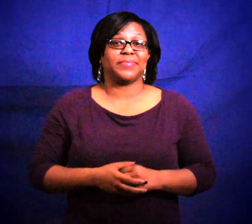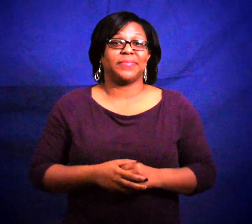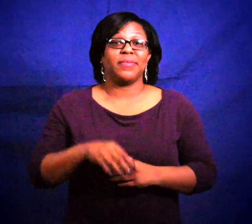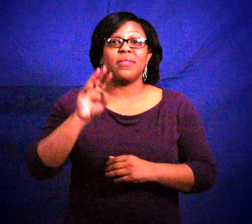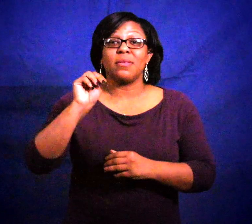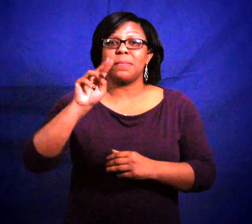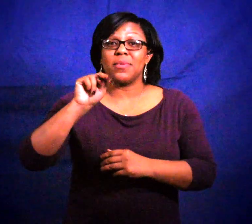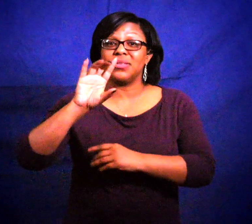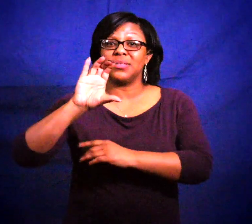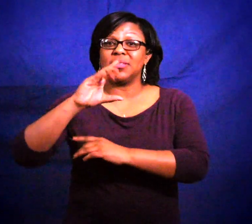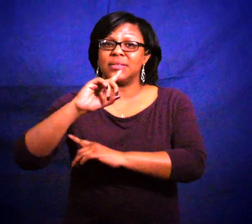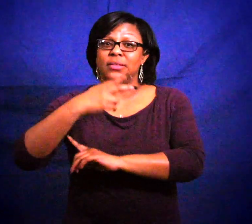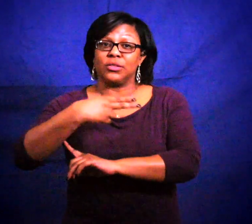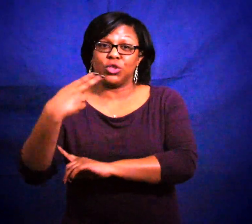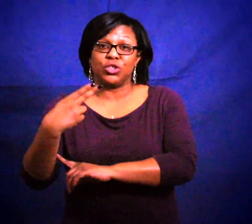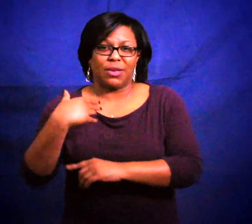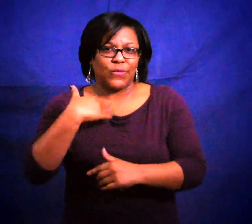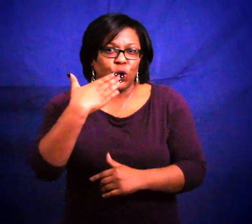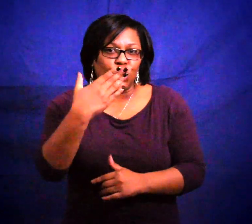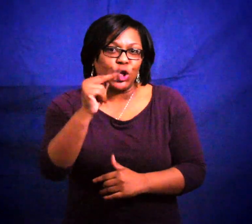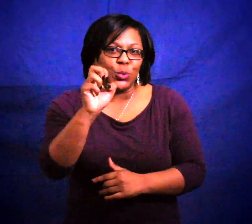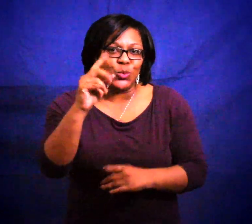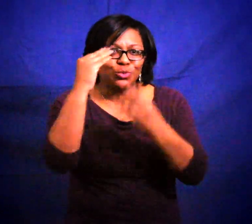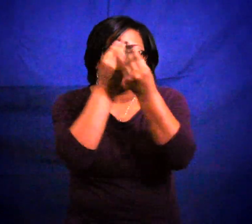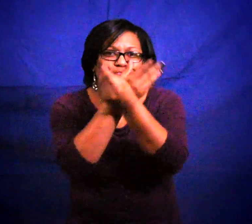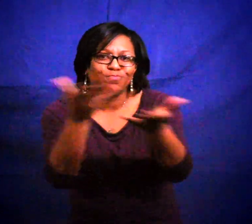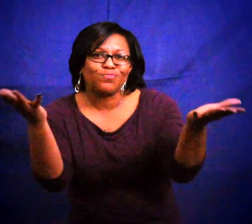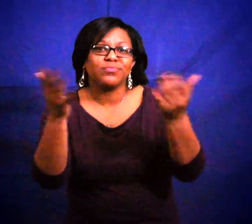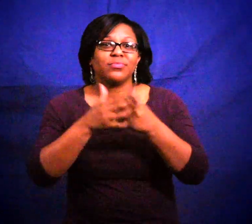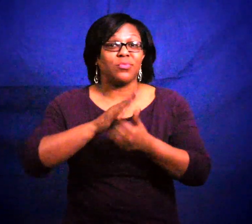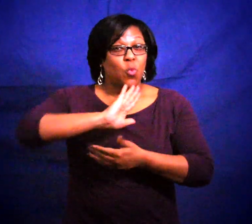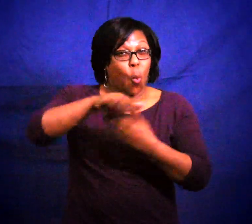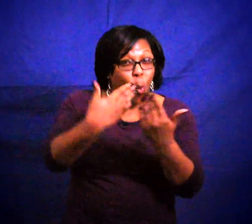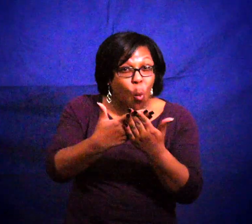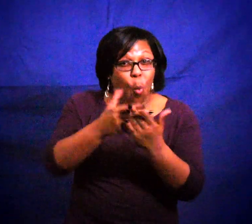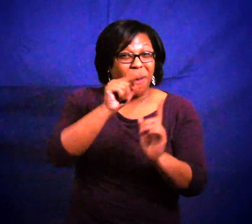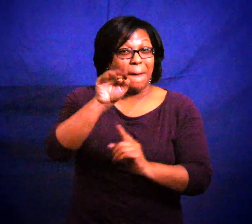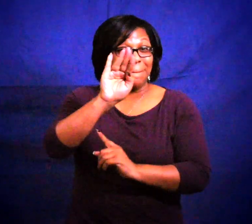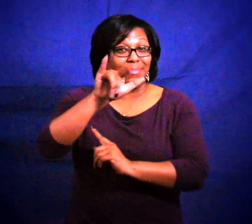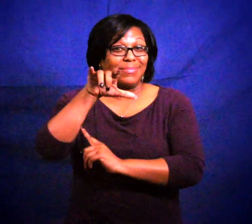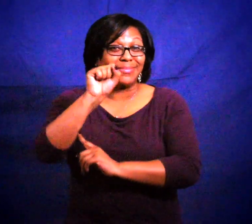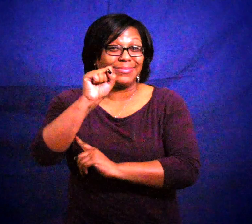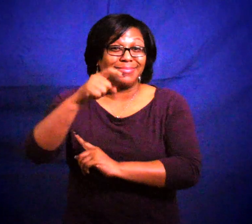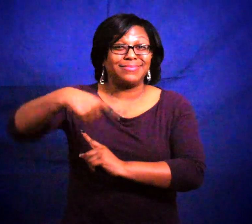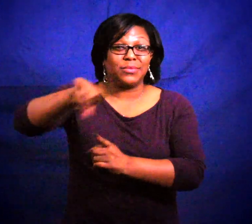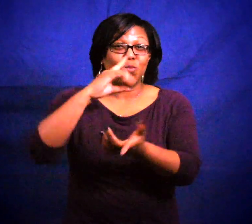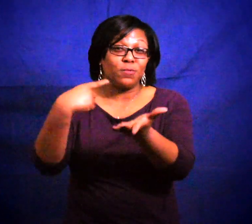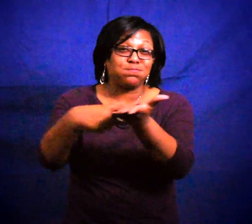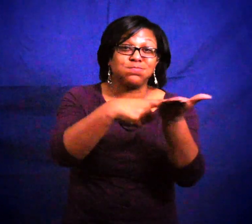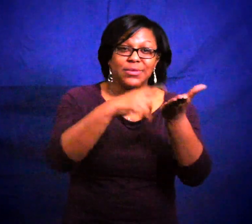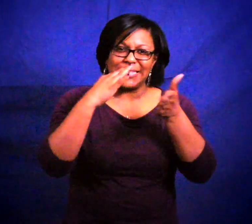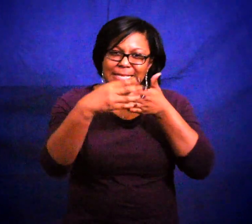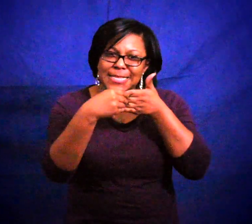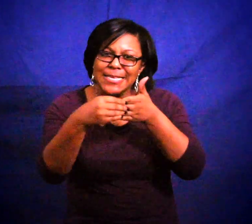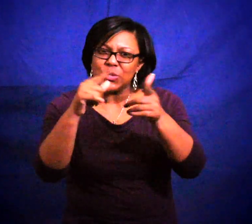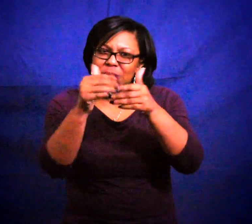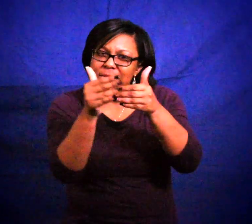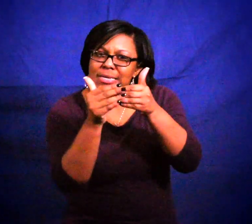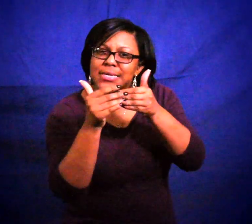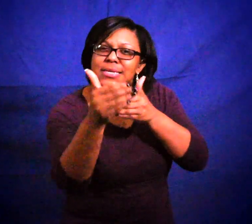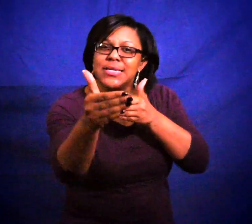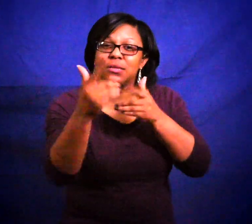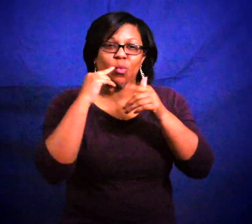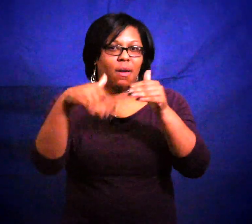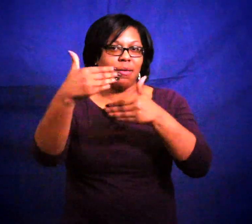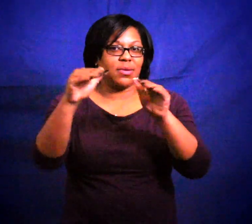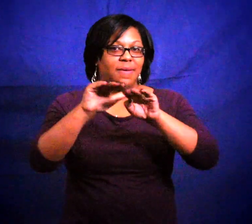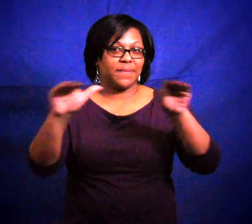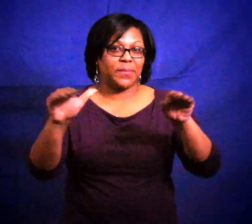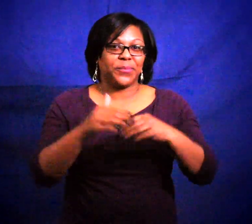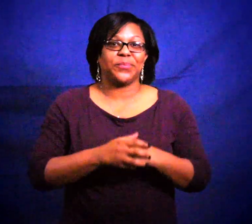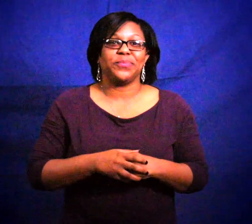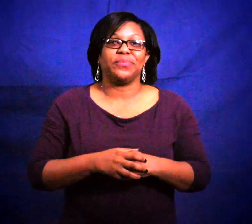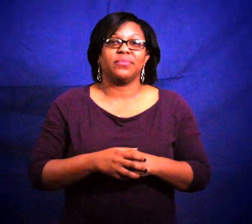MNCDHH has good news to report; all of the bills that we took the lead on advanced to the next level.